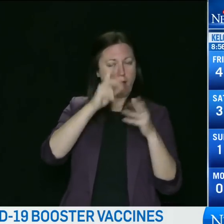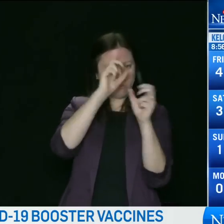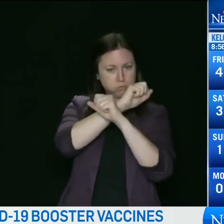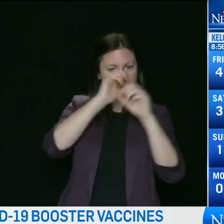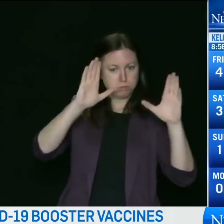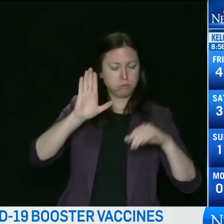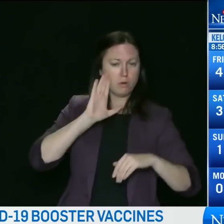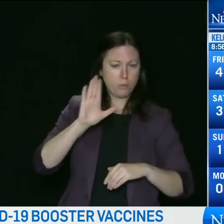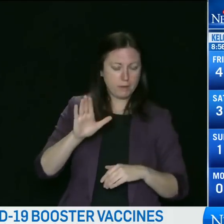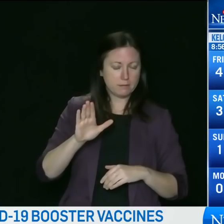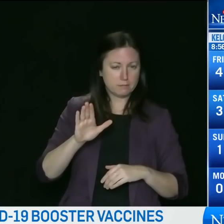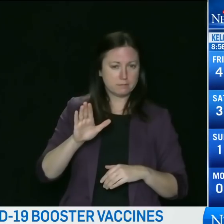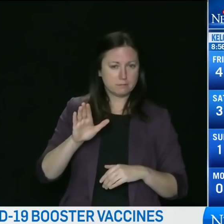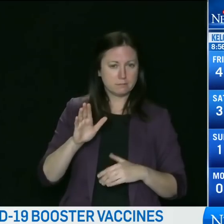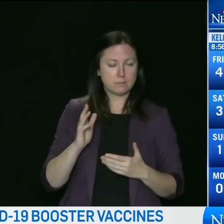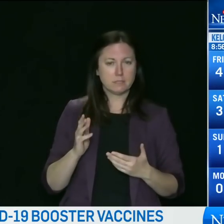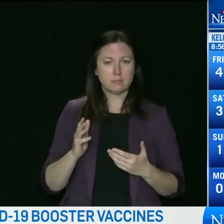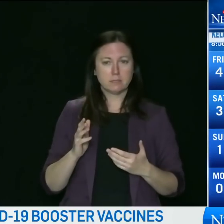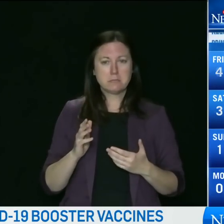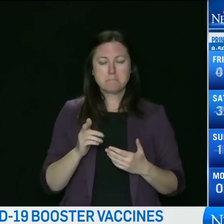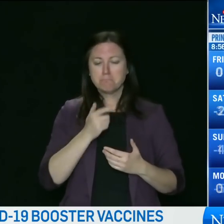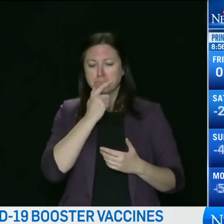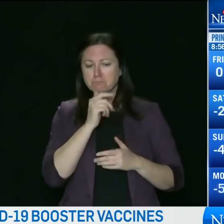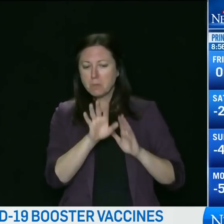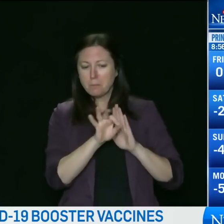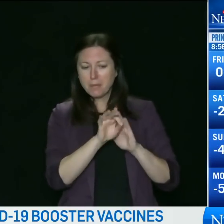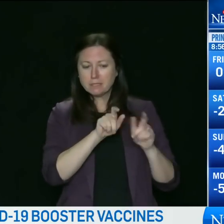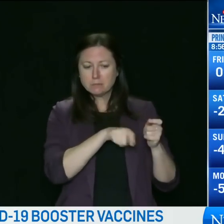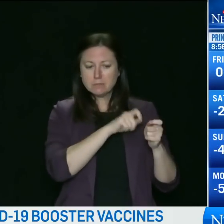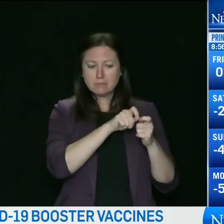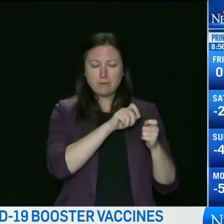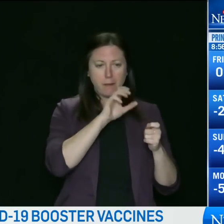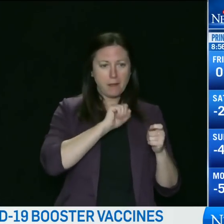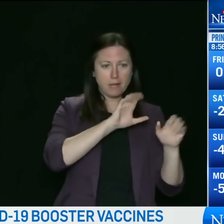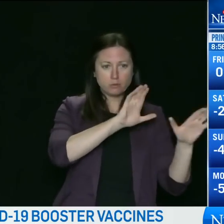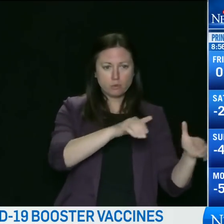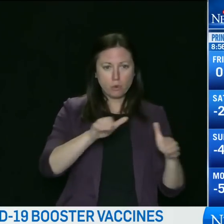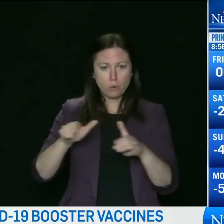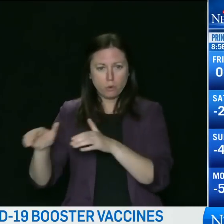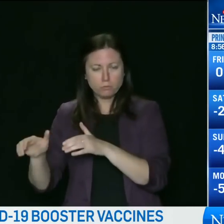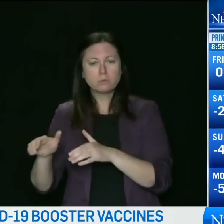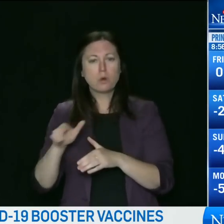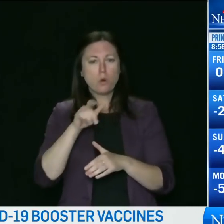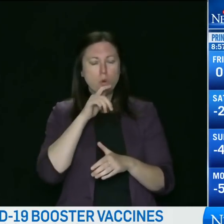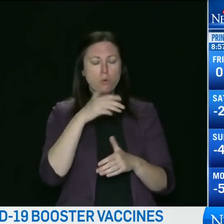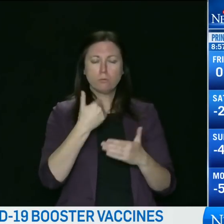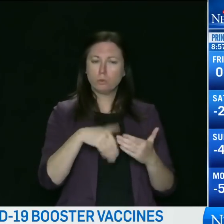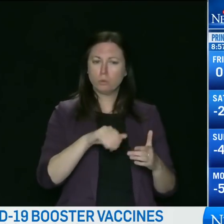TO THE PROVINCES AND TERRITORIES AND I THINK BEGINS TO PROVIDE